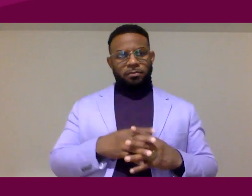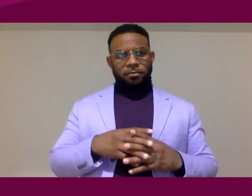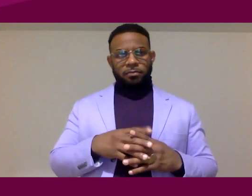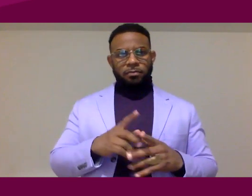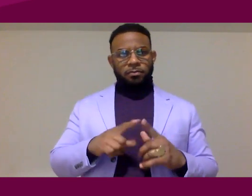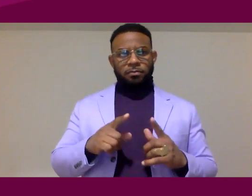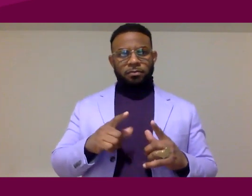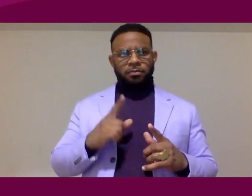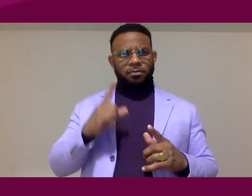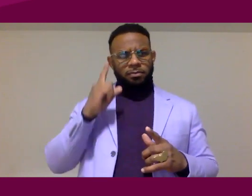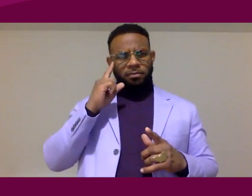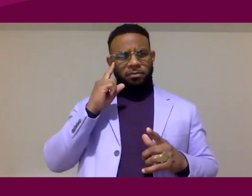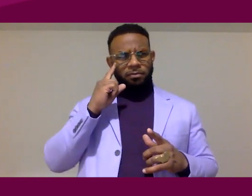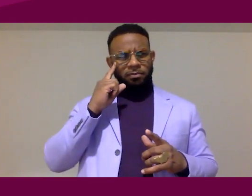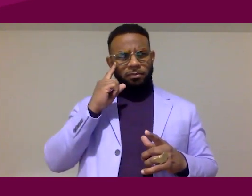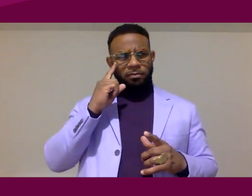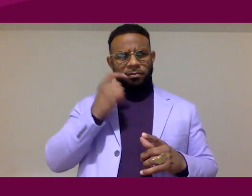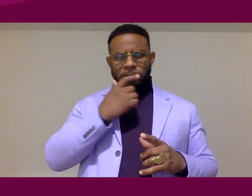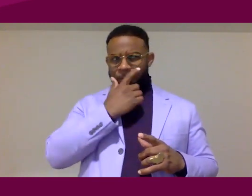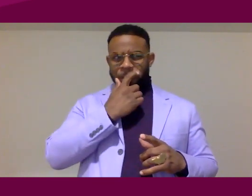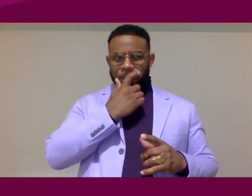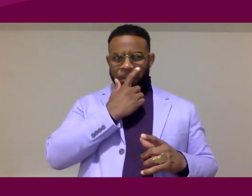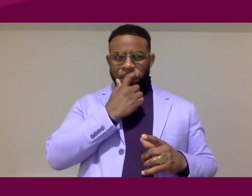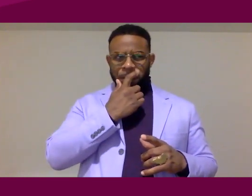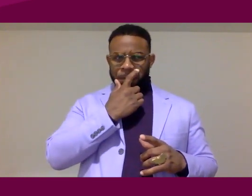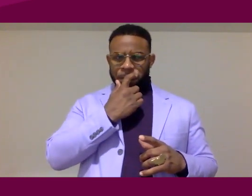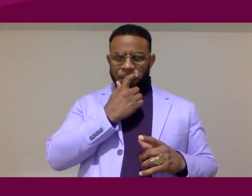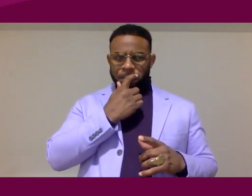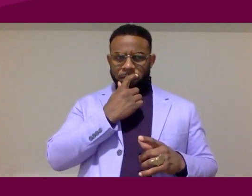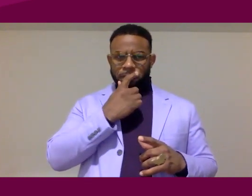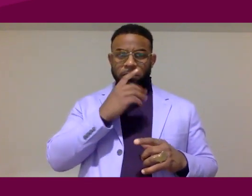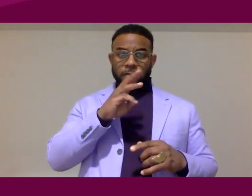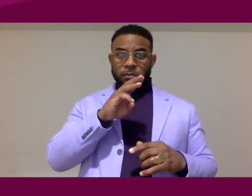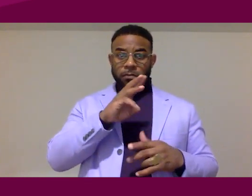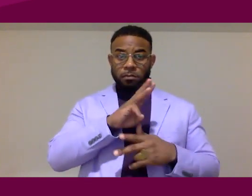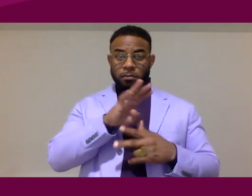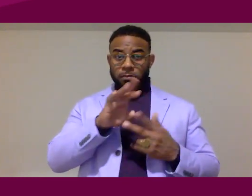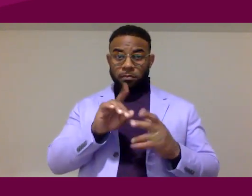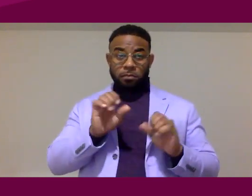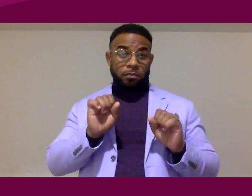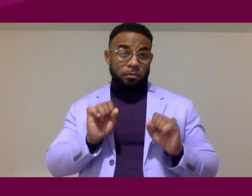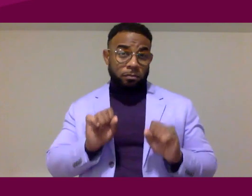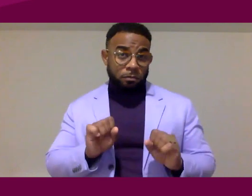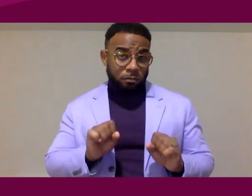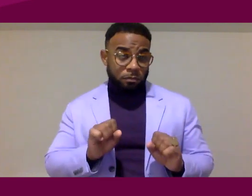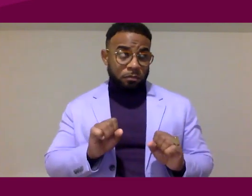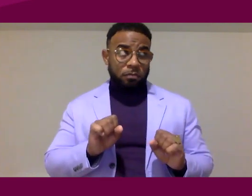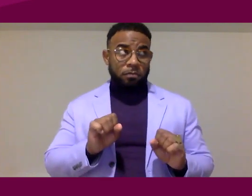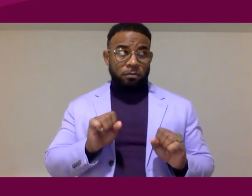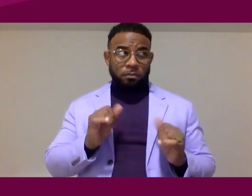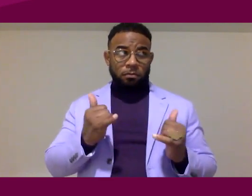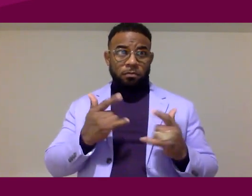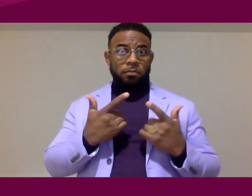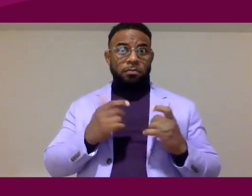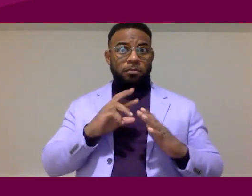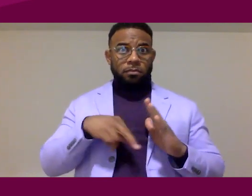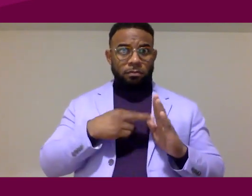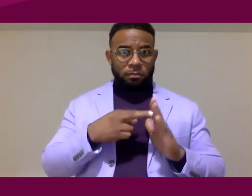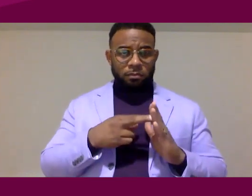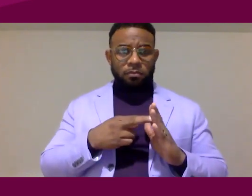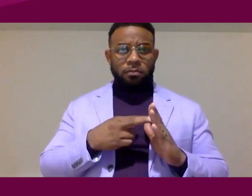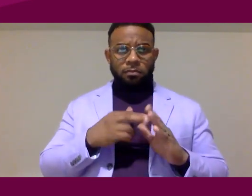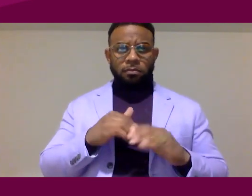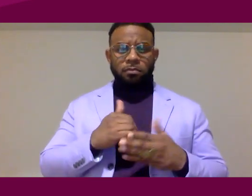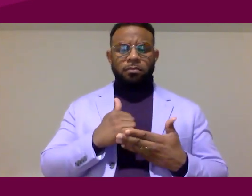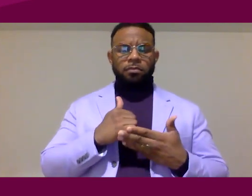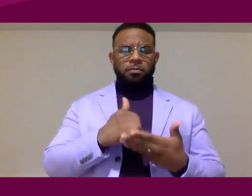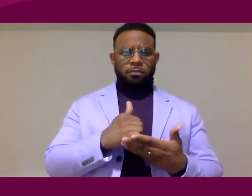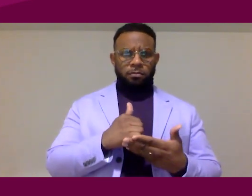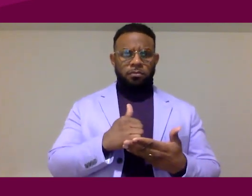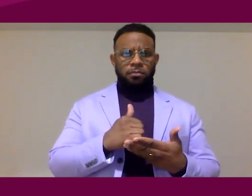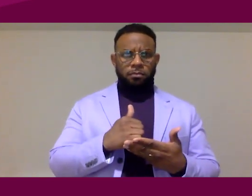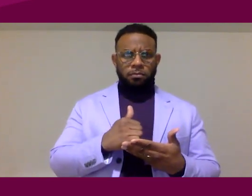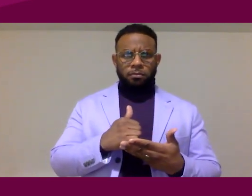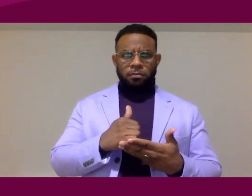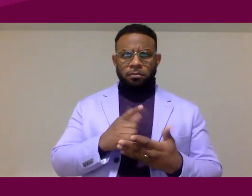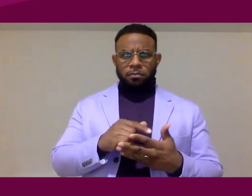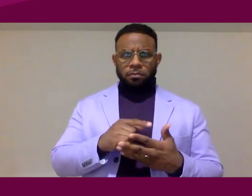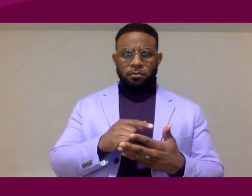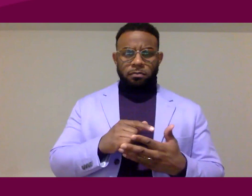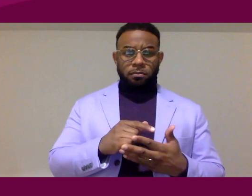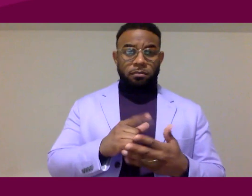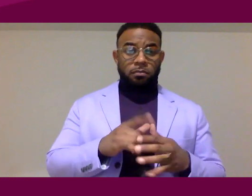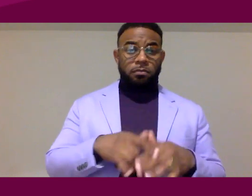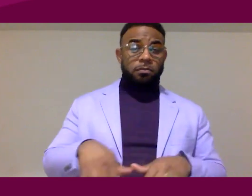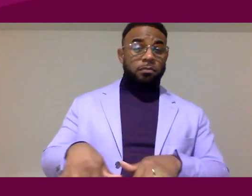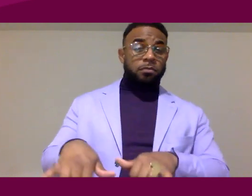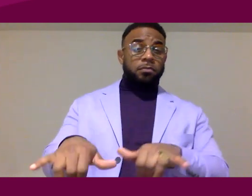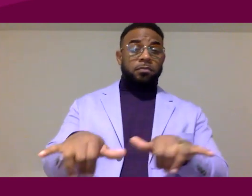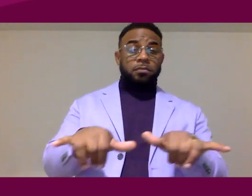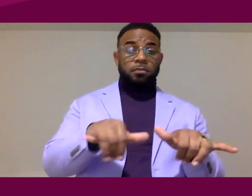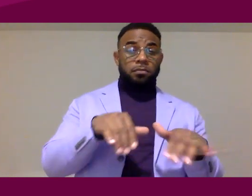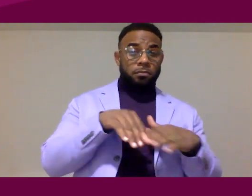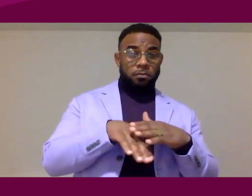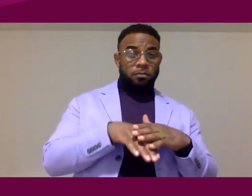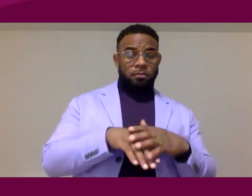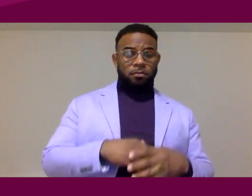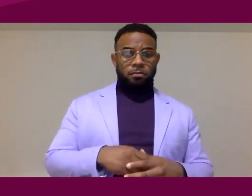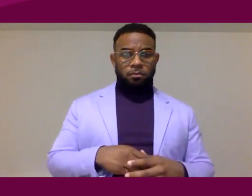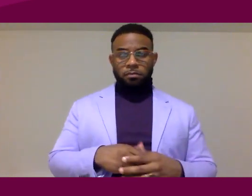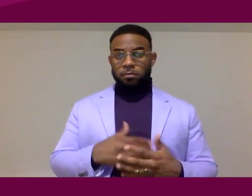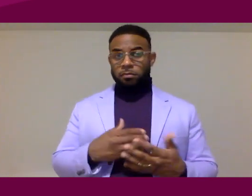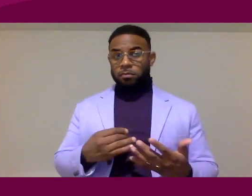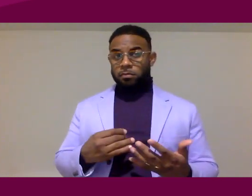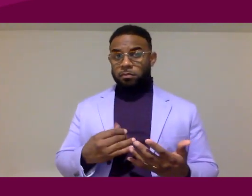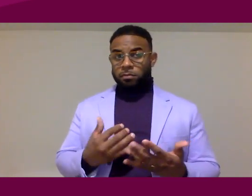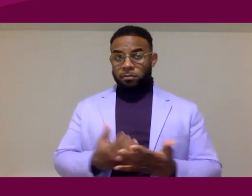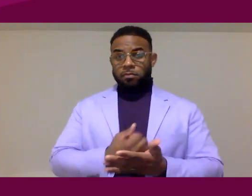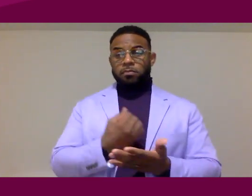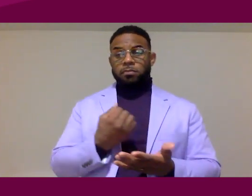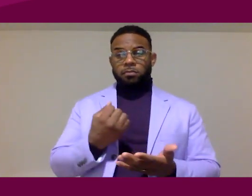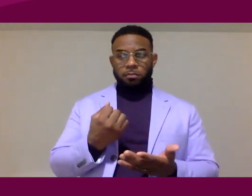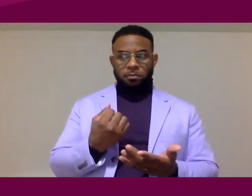But I think WID could, I think, play a major role in helping to further universalize accessibility